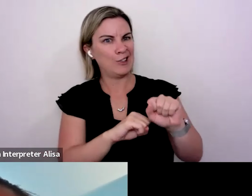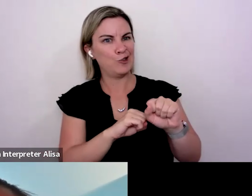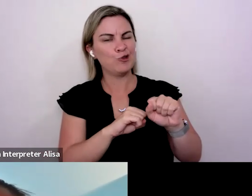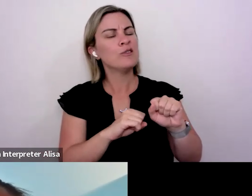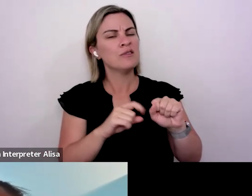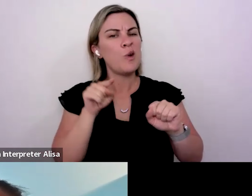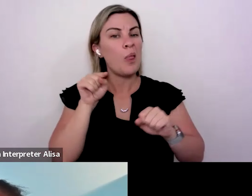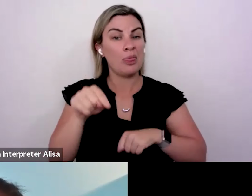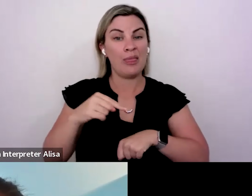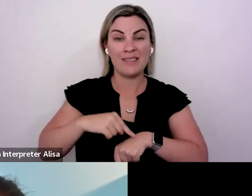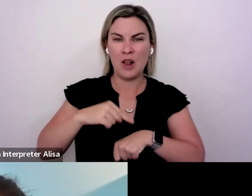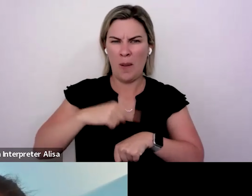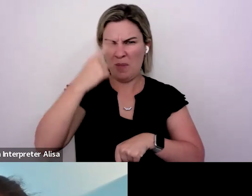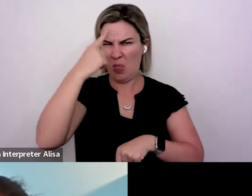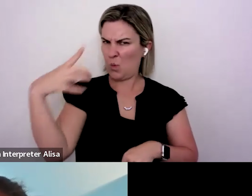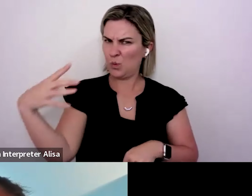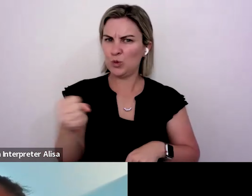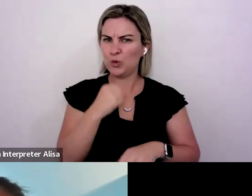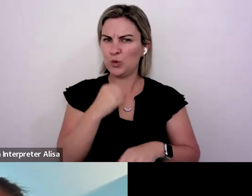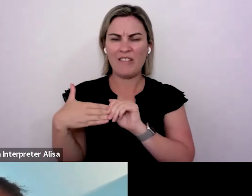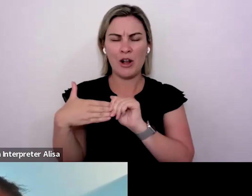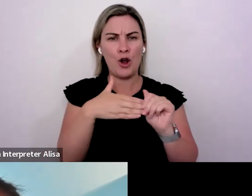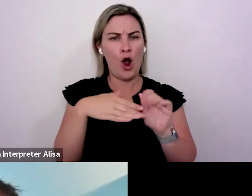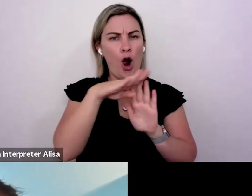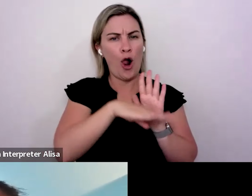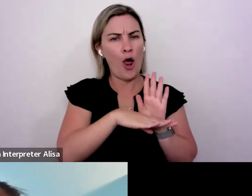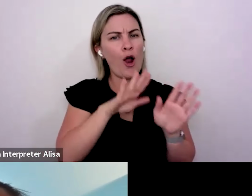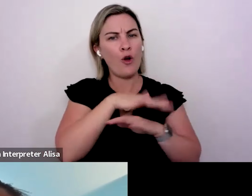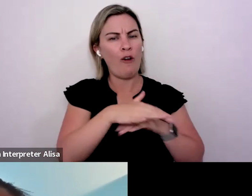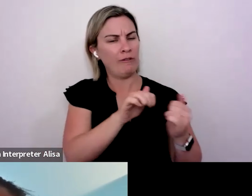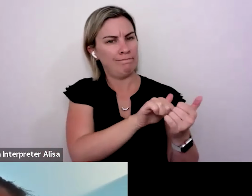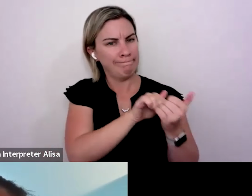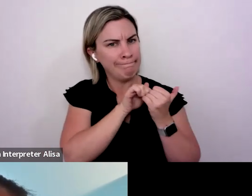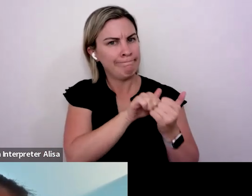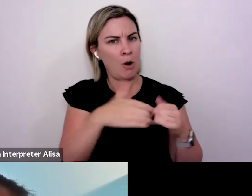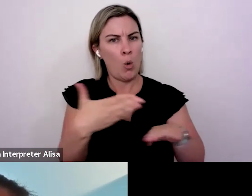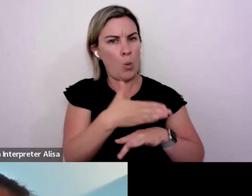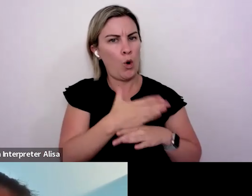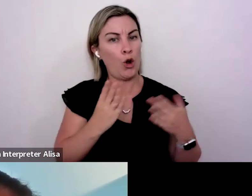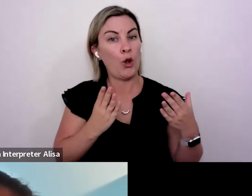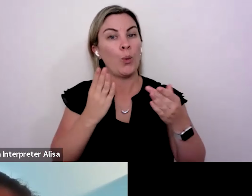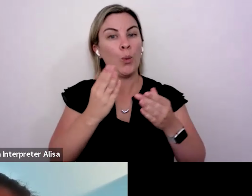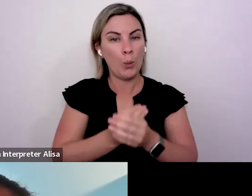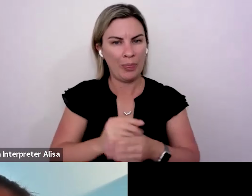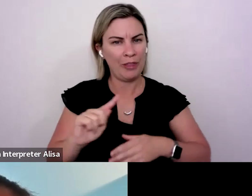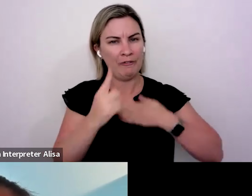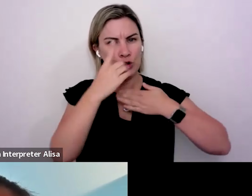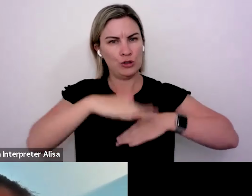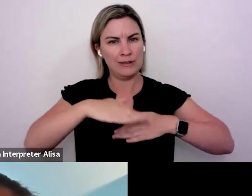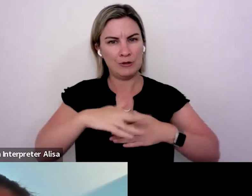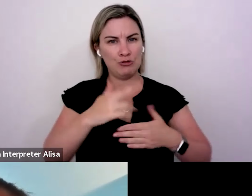on how people should collaborate and work with First Nations artists and communities when they're wanting to